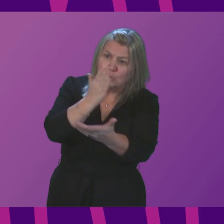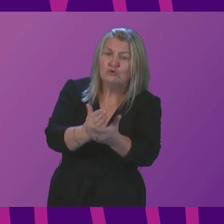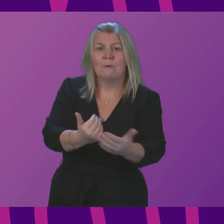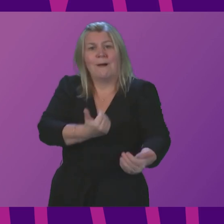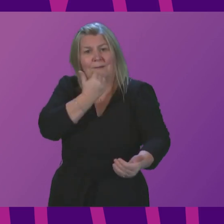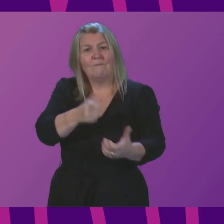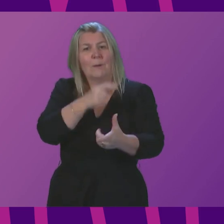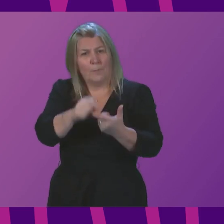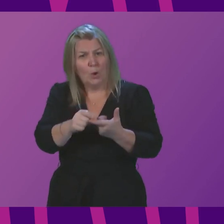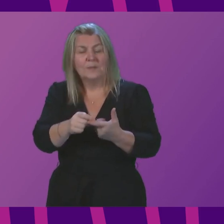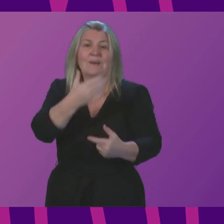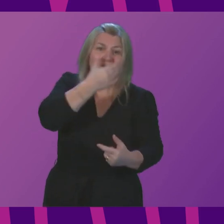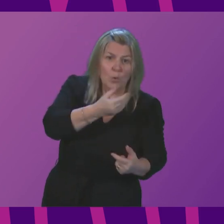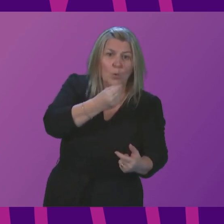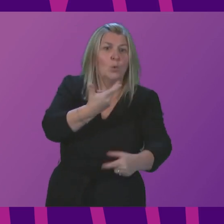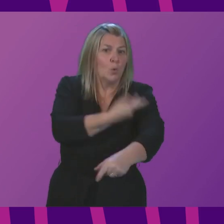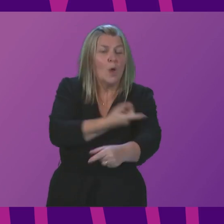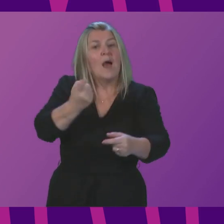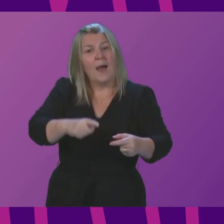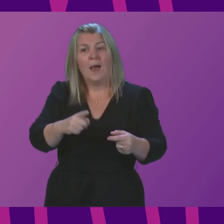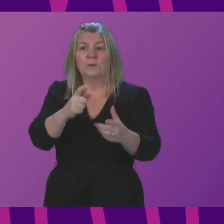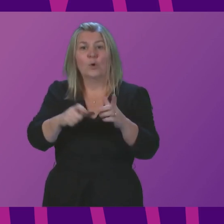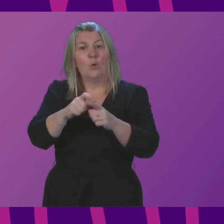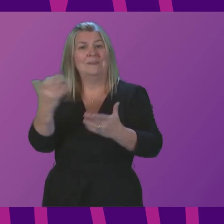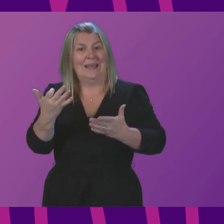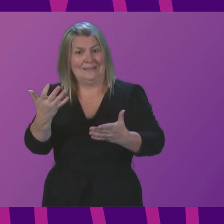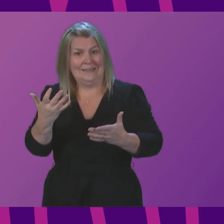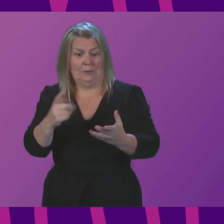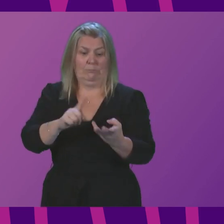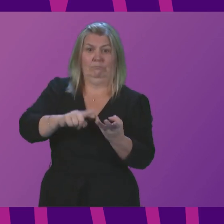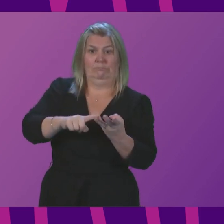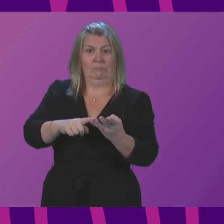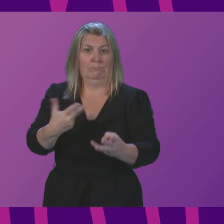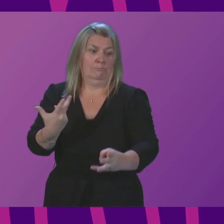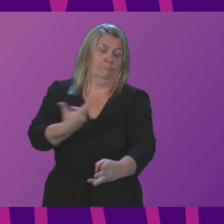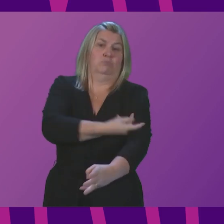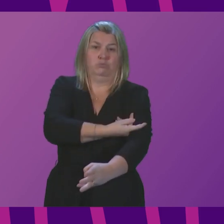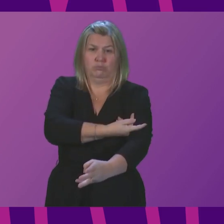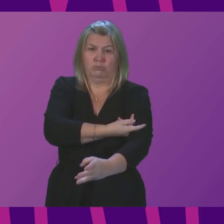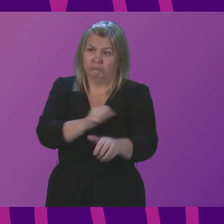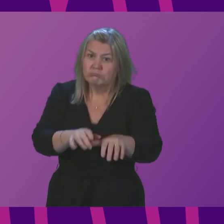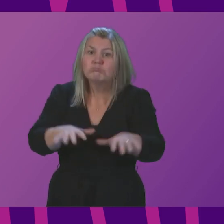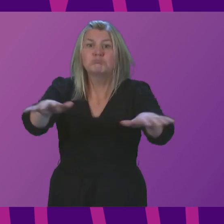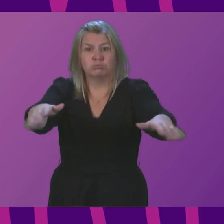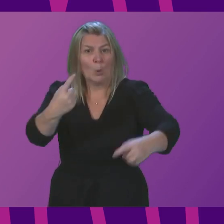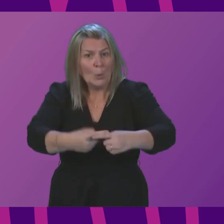that the flu vaccination and Covid-19 booster roll-out is faster, to outpace the delta variant